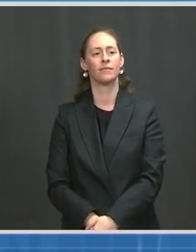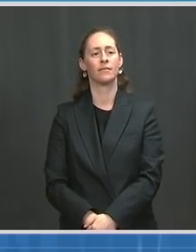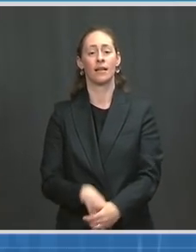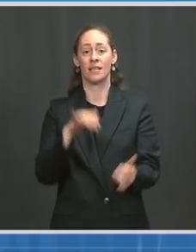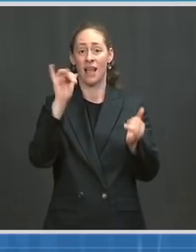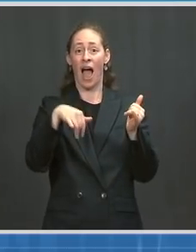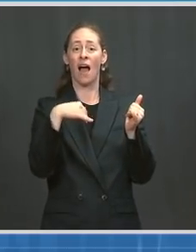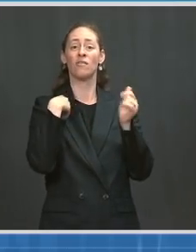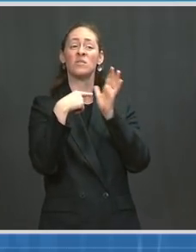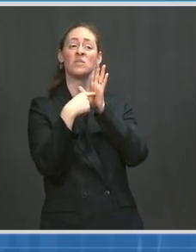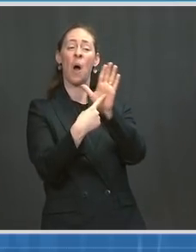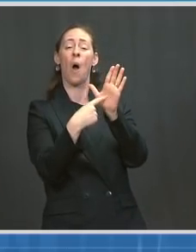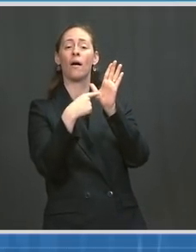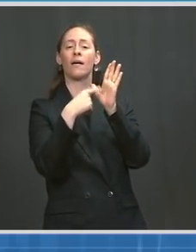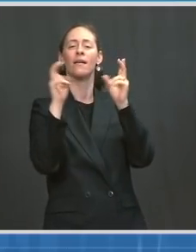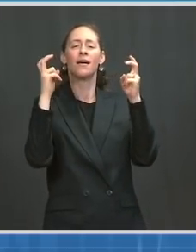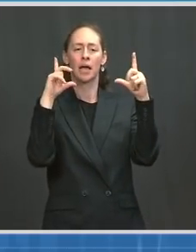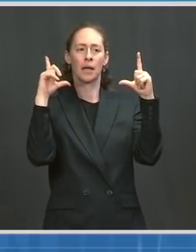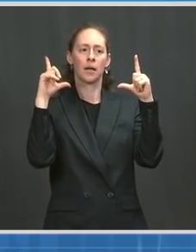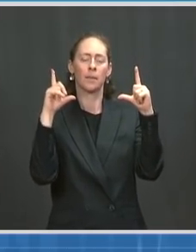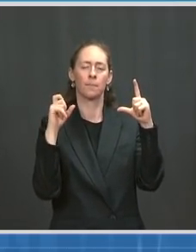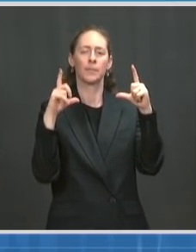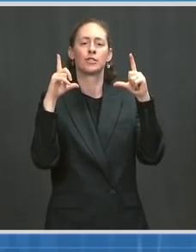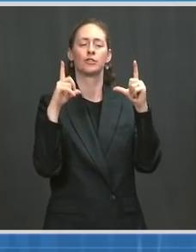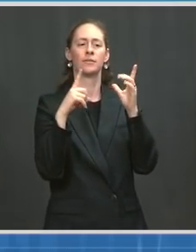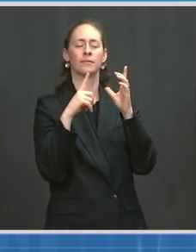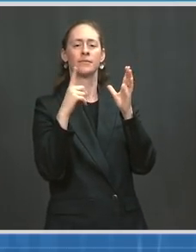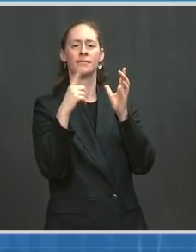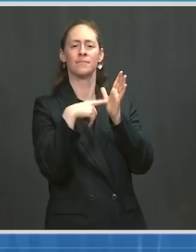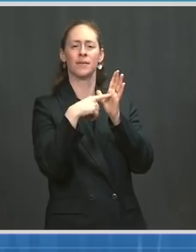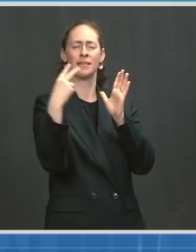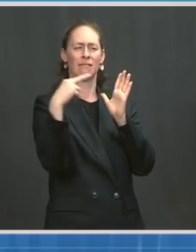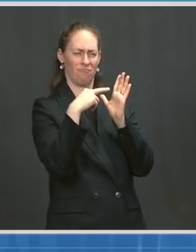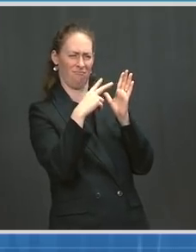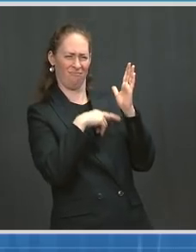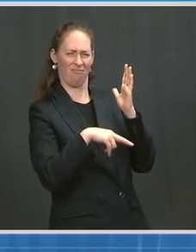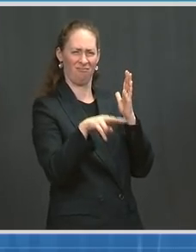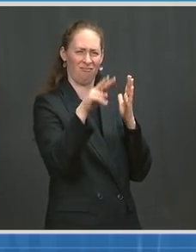In isolation, each data point does not tell the full story of what we are seeing across the country.